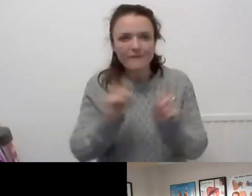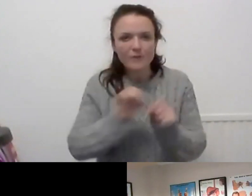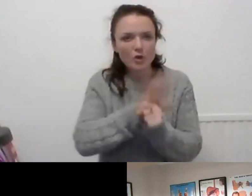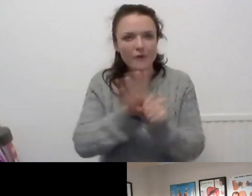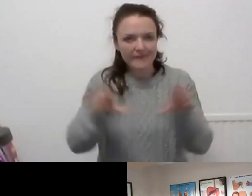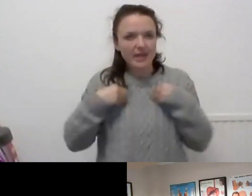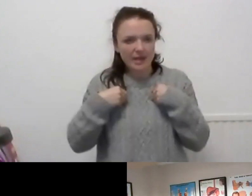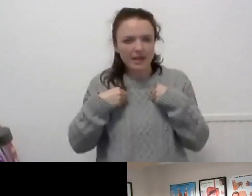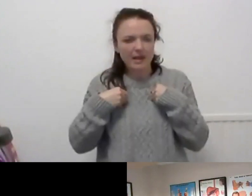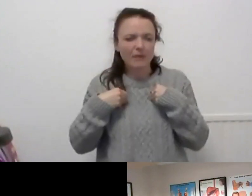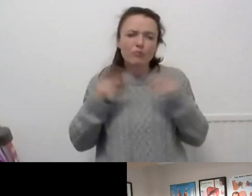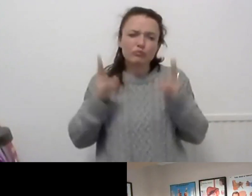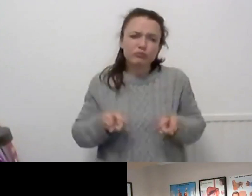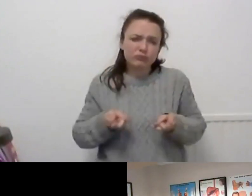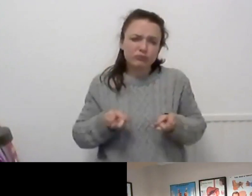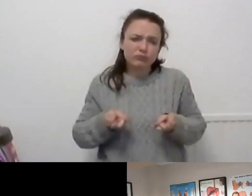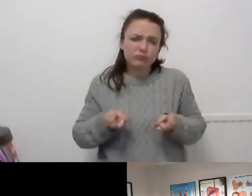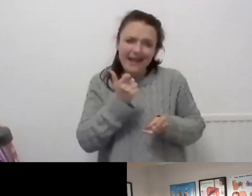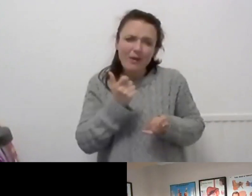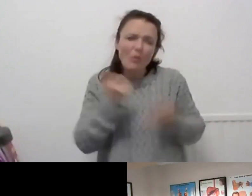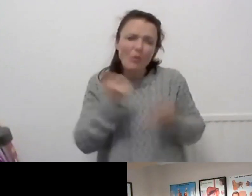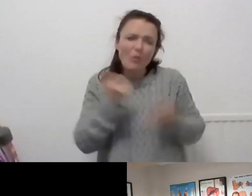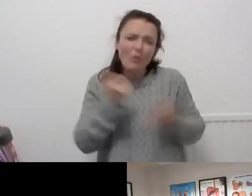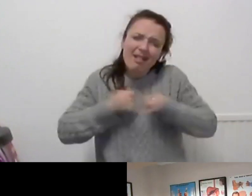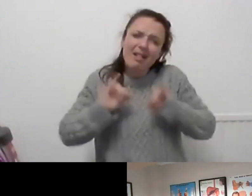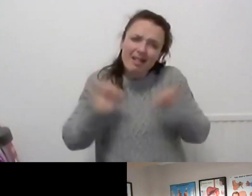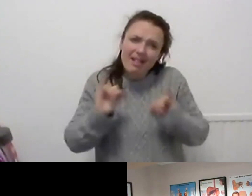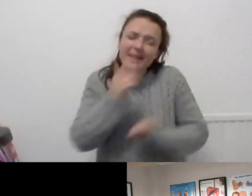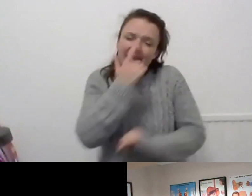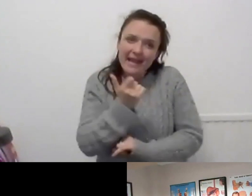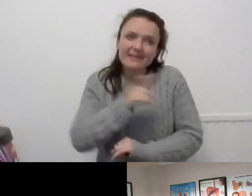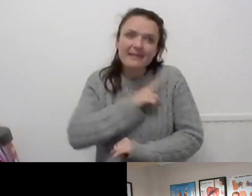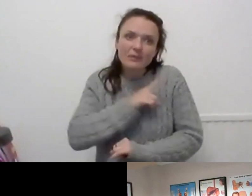and death. And therefore they've decided to vaccinate down the cohorts. But actually in